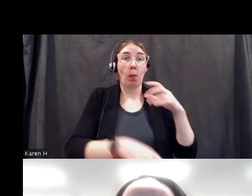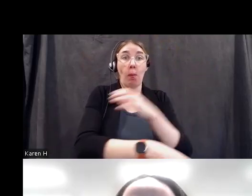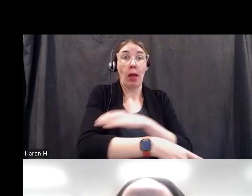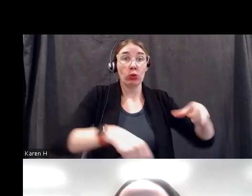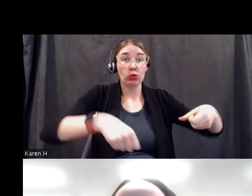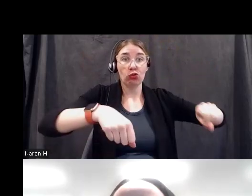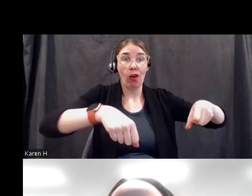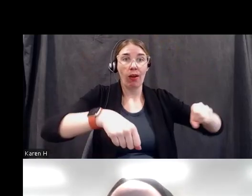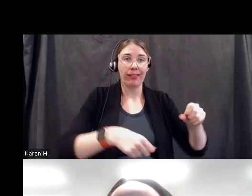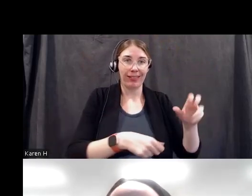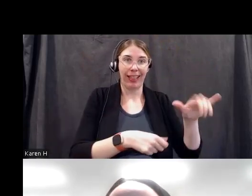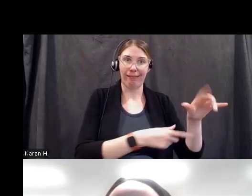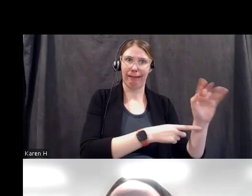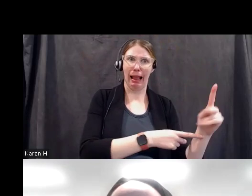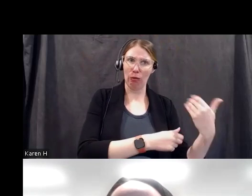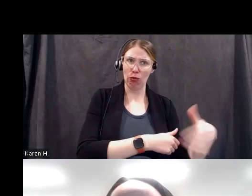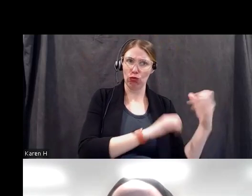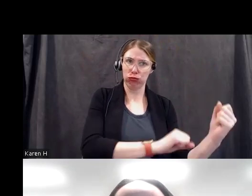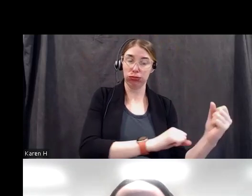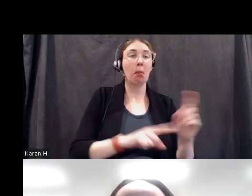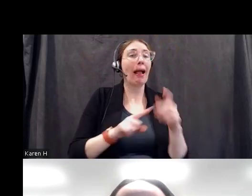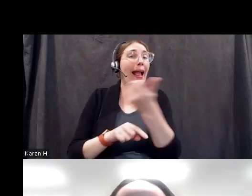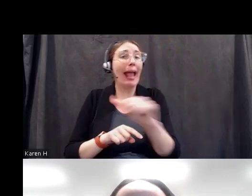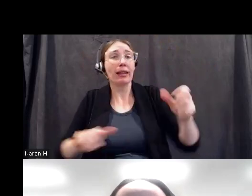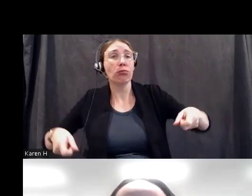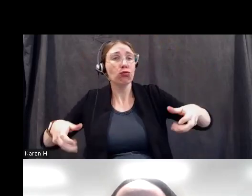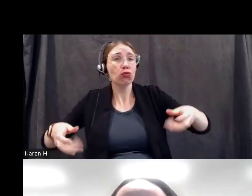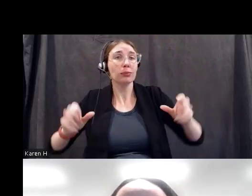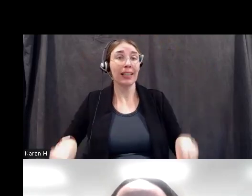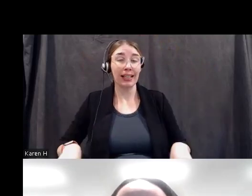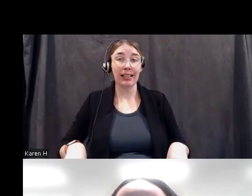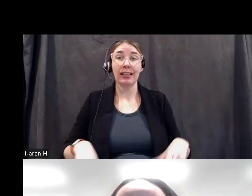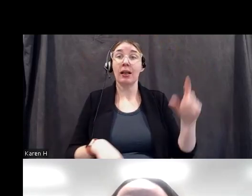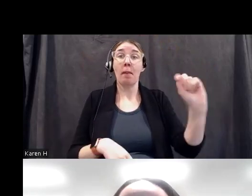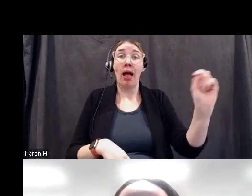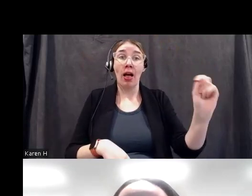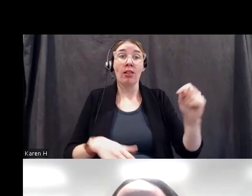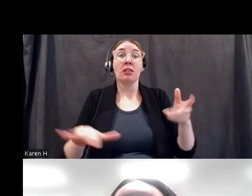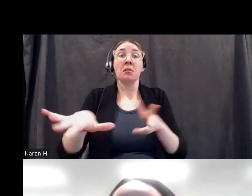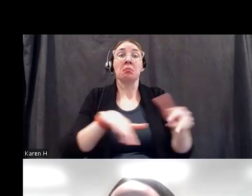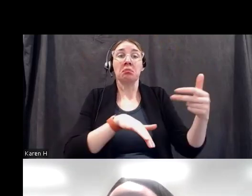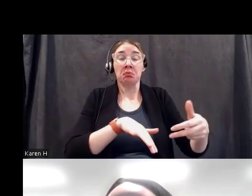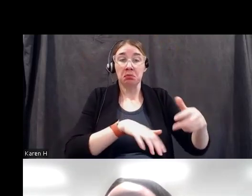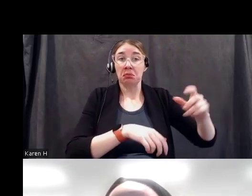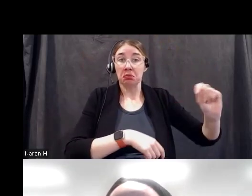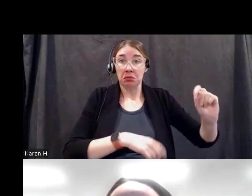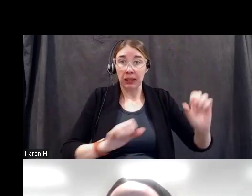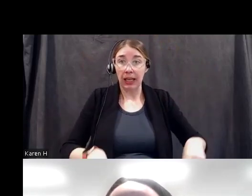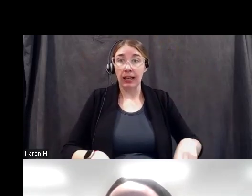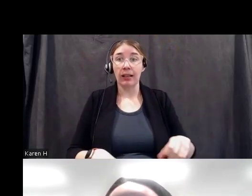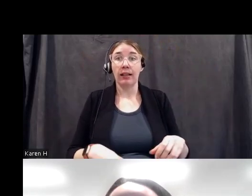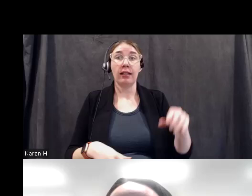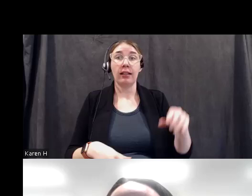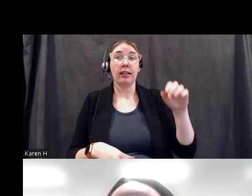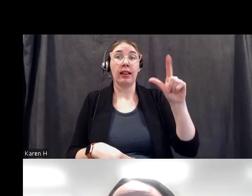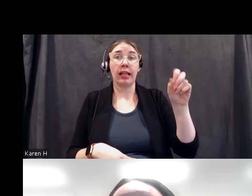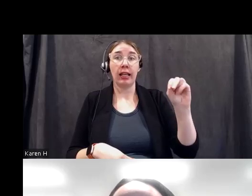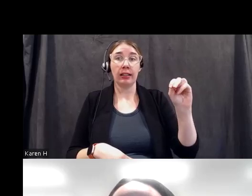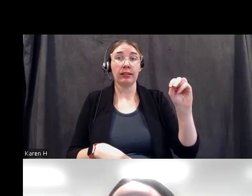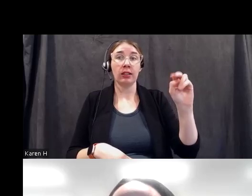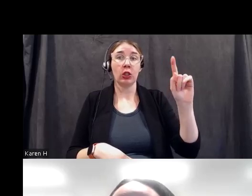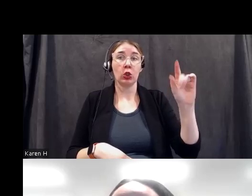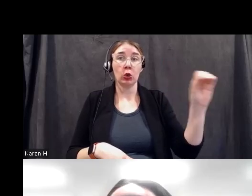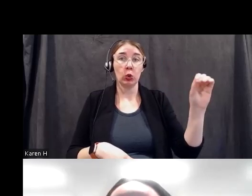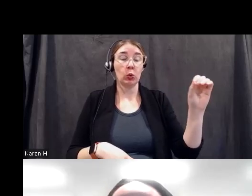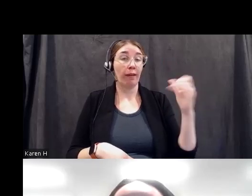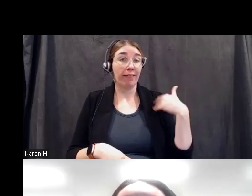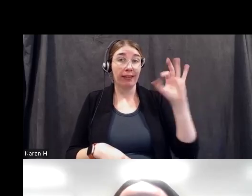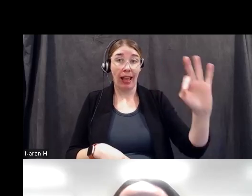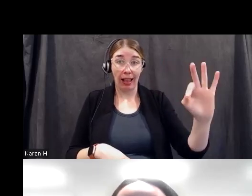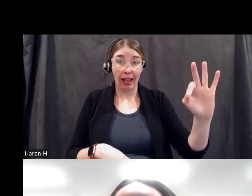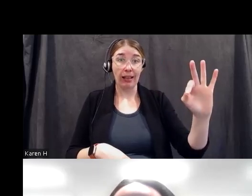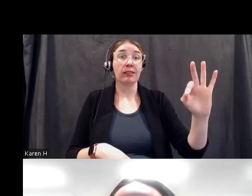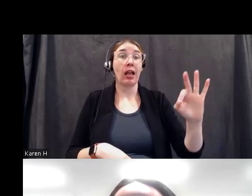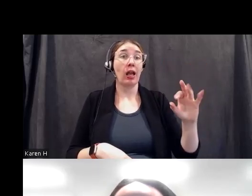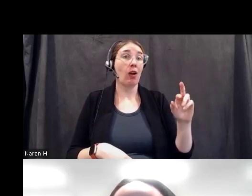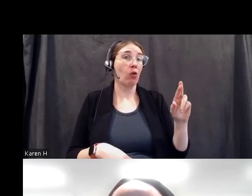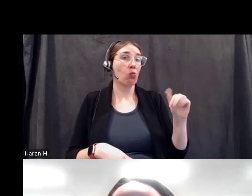The stalls of the bathroom are full -- they all have basically built-in ramps into the lean-toes,